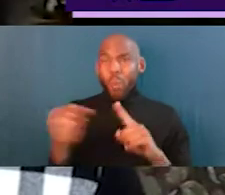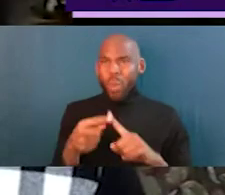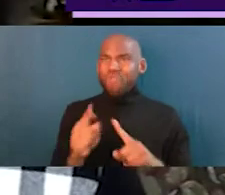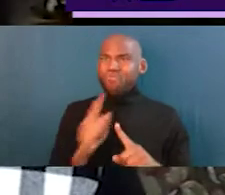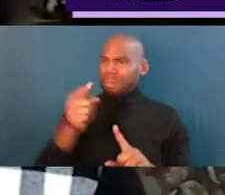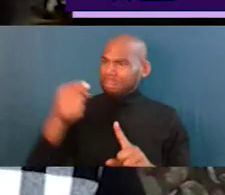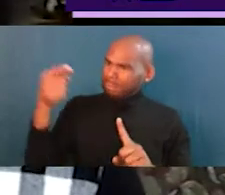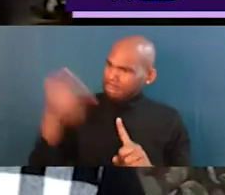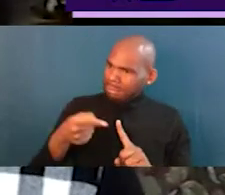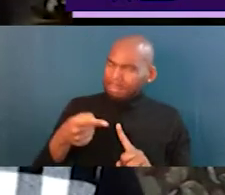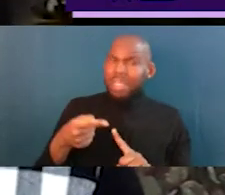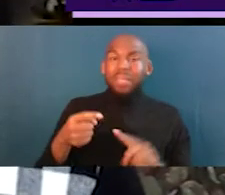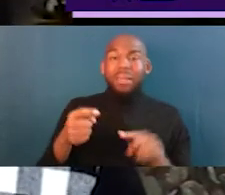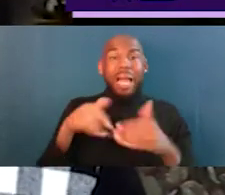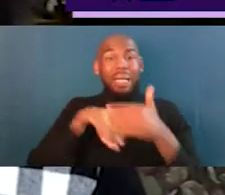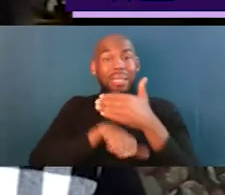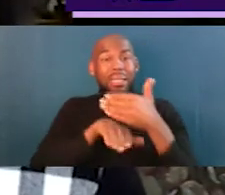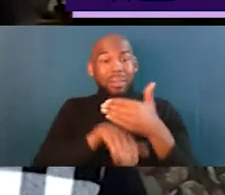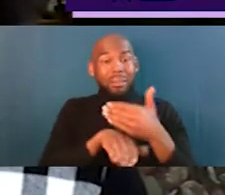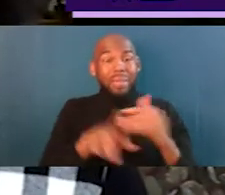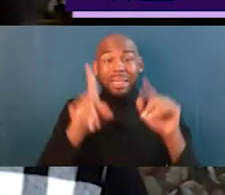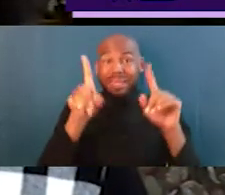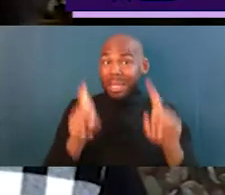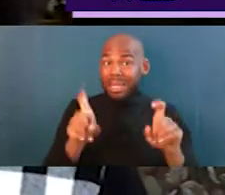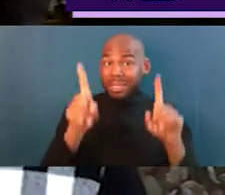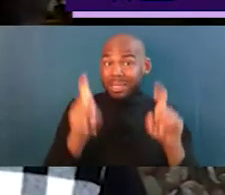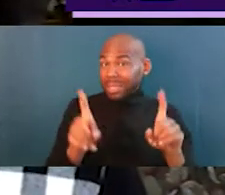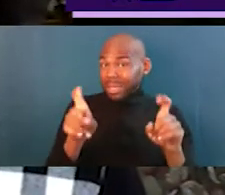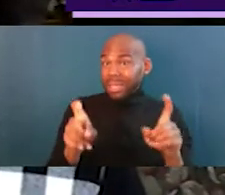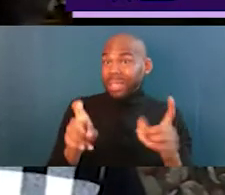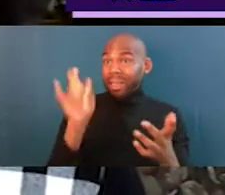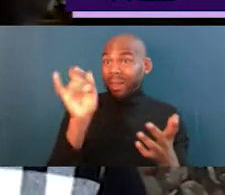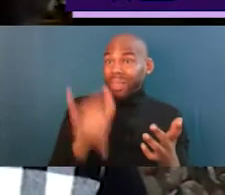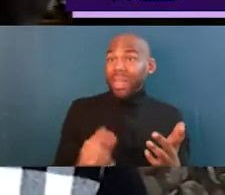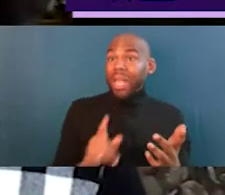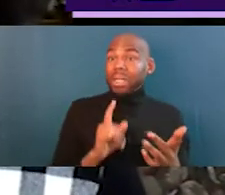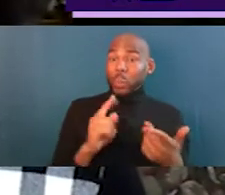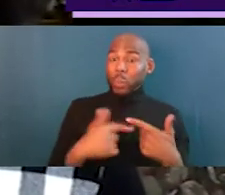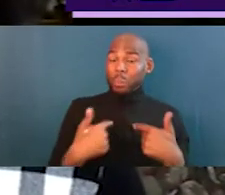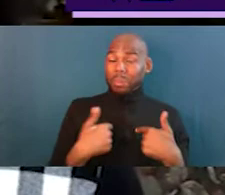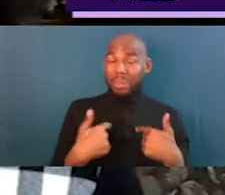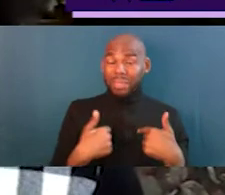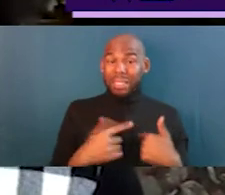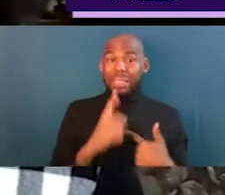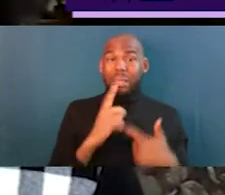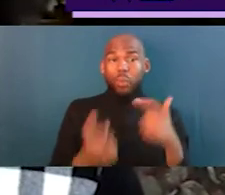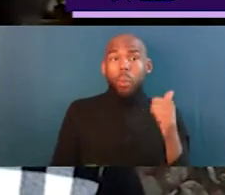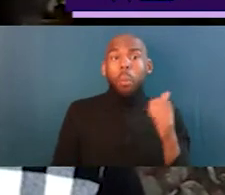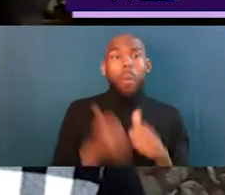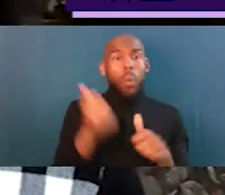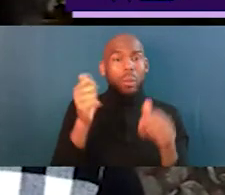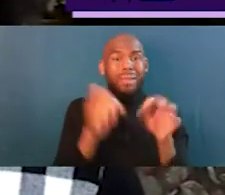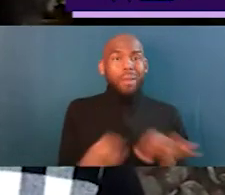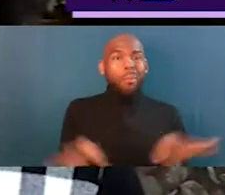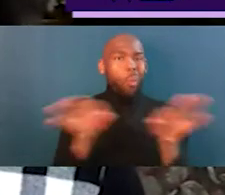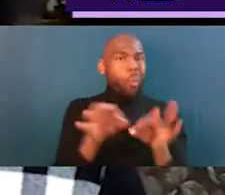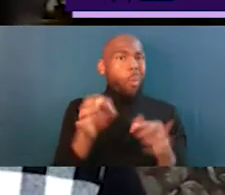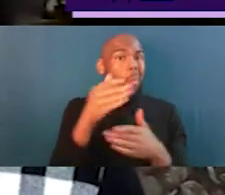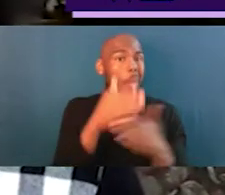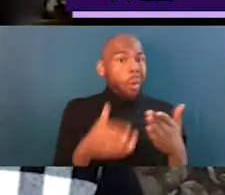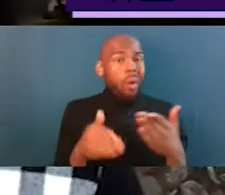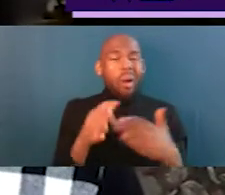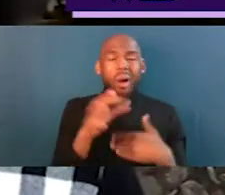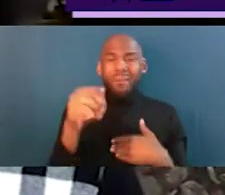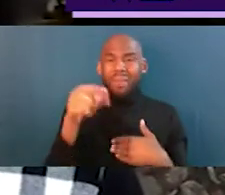When it comes down to accessibility testing, that is to me the most important part, actually,